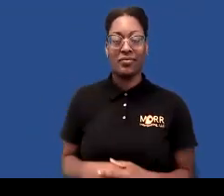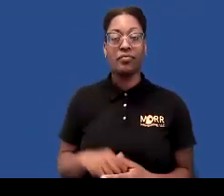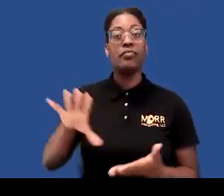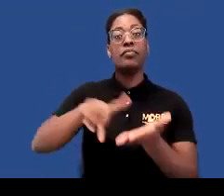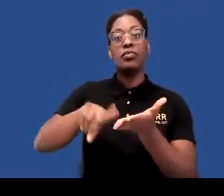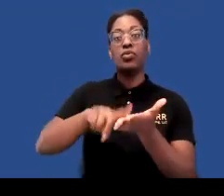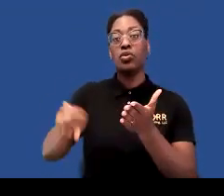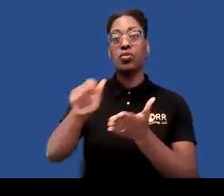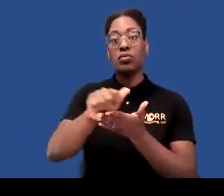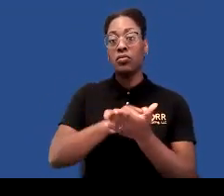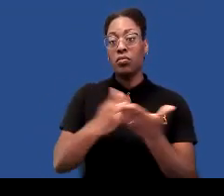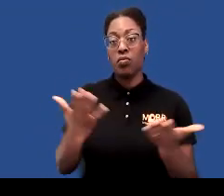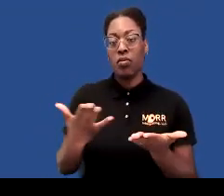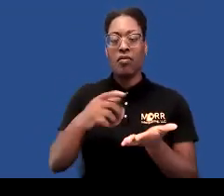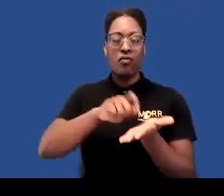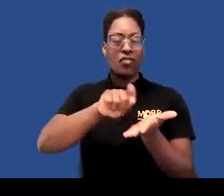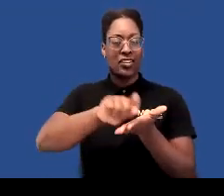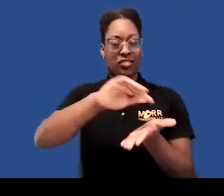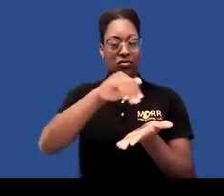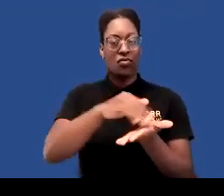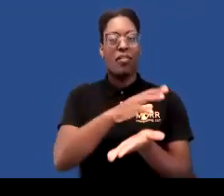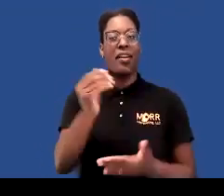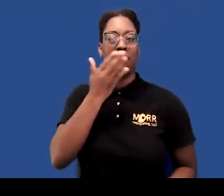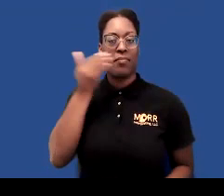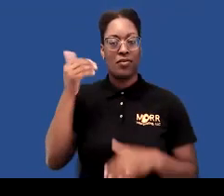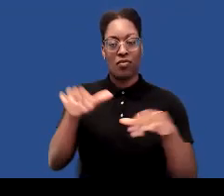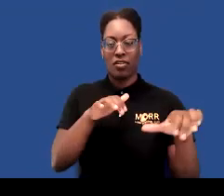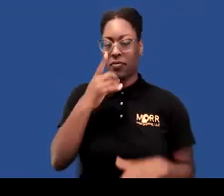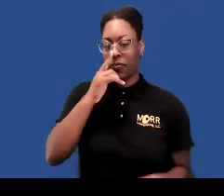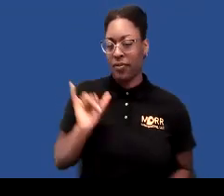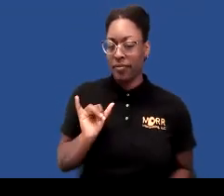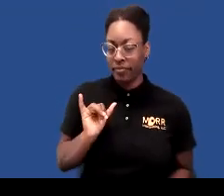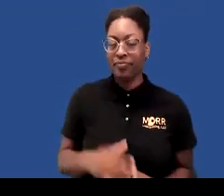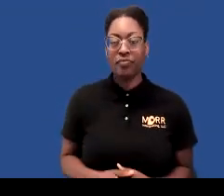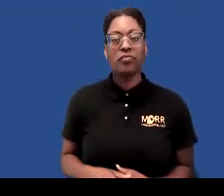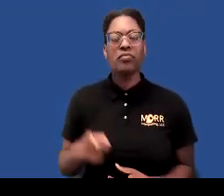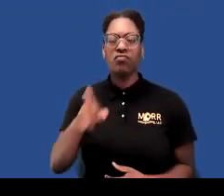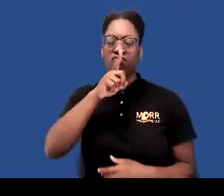on writing centers and best practices within these spaces. He pays particular attention to asynchronous and